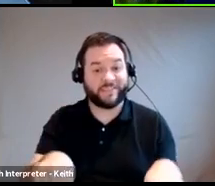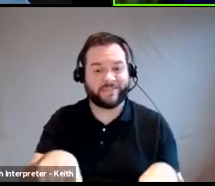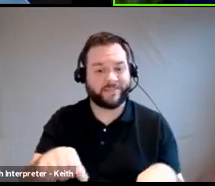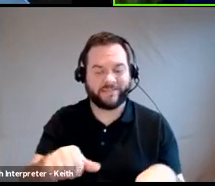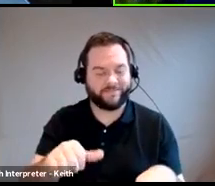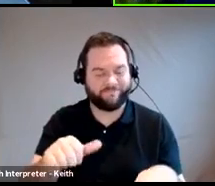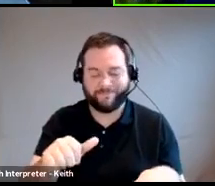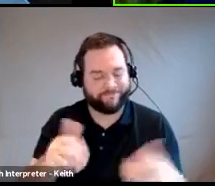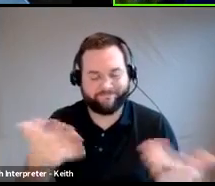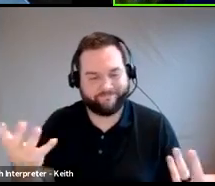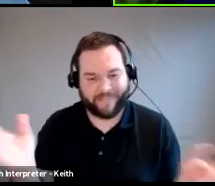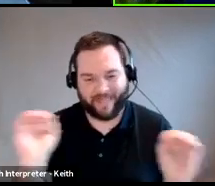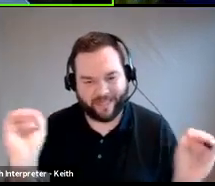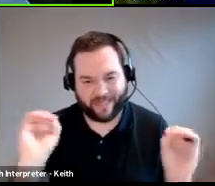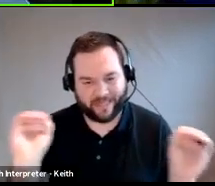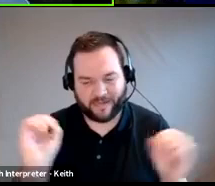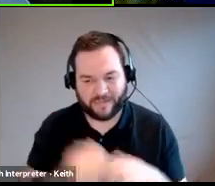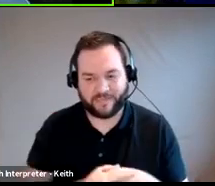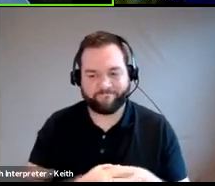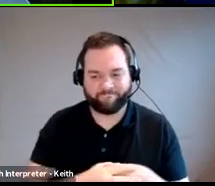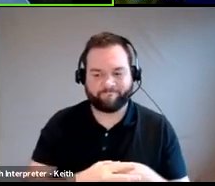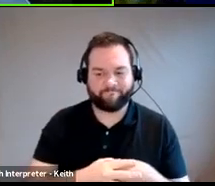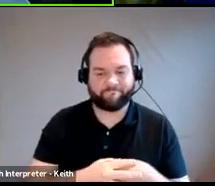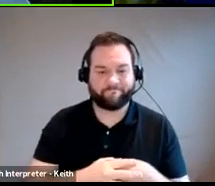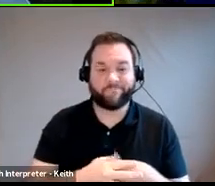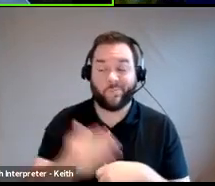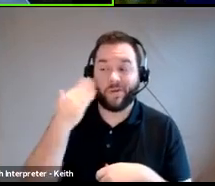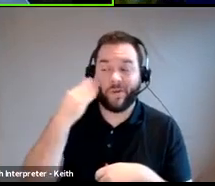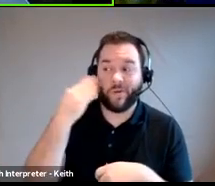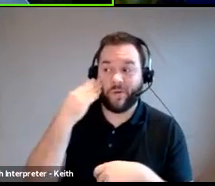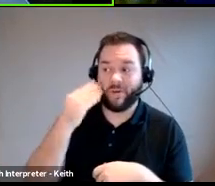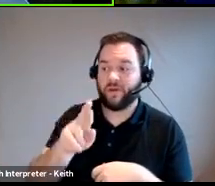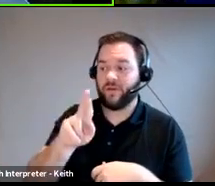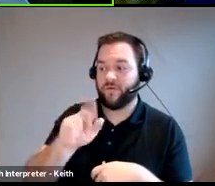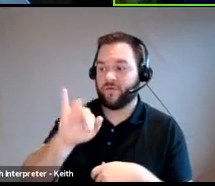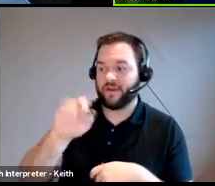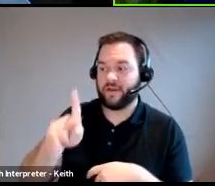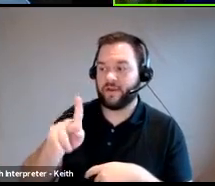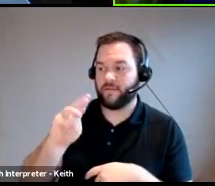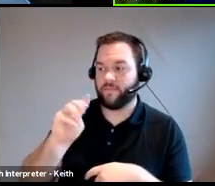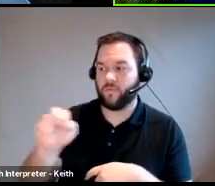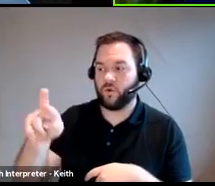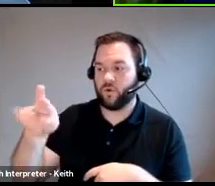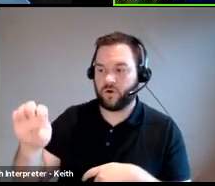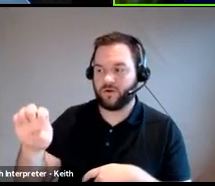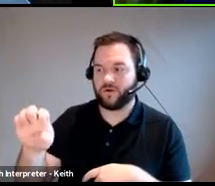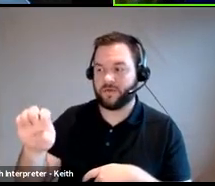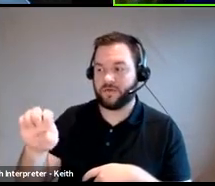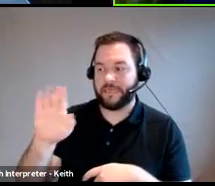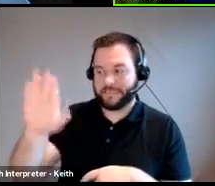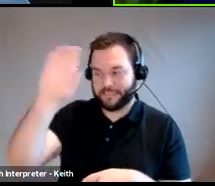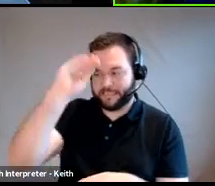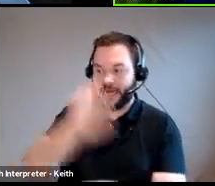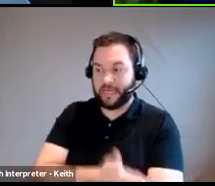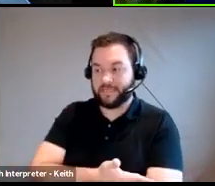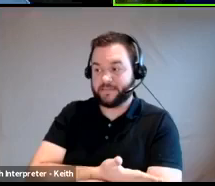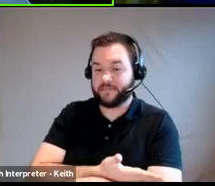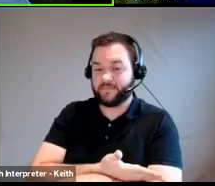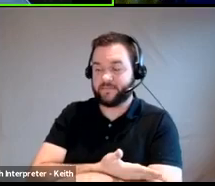There is no perfect city There is no perfect situation. And we know that with Rick work right. Oh yes what happened